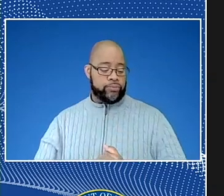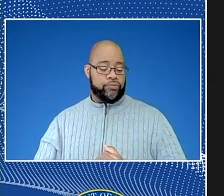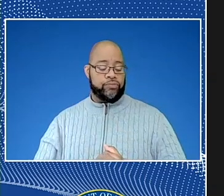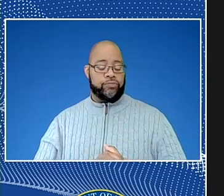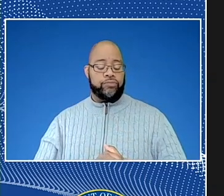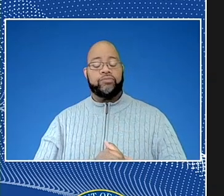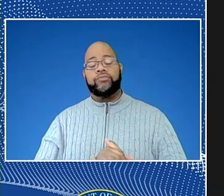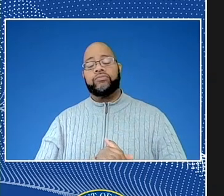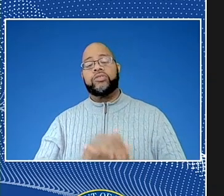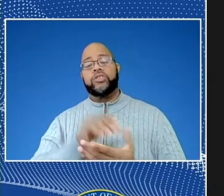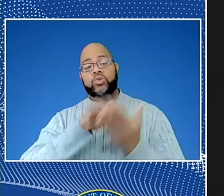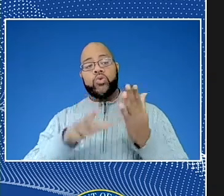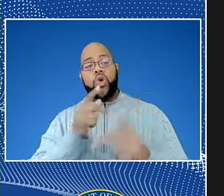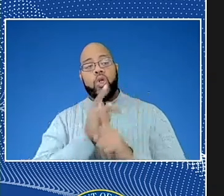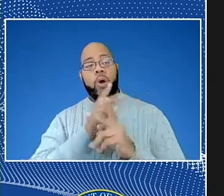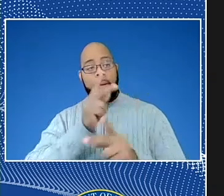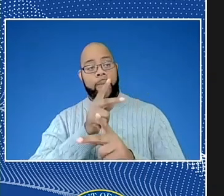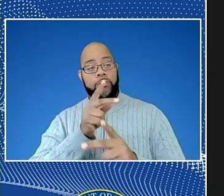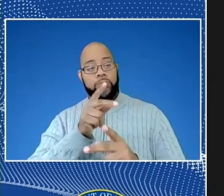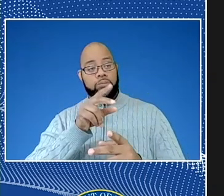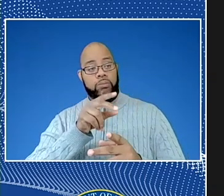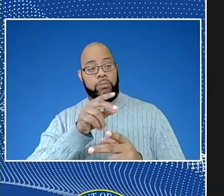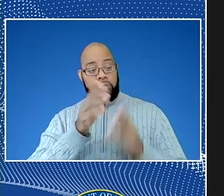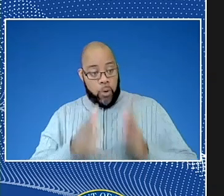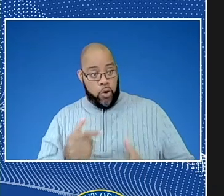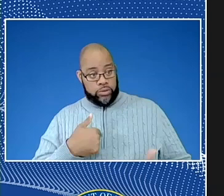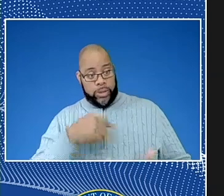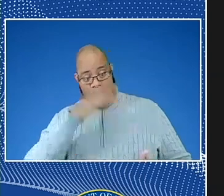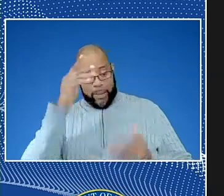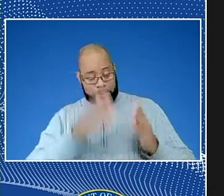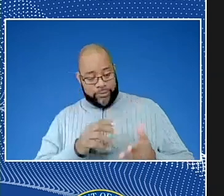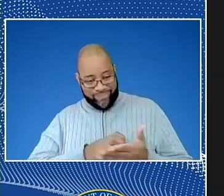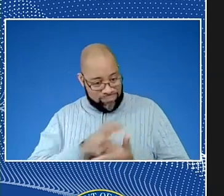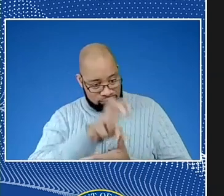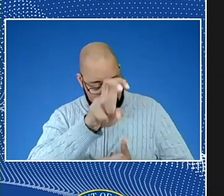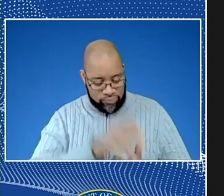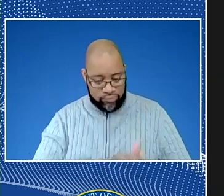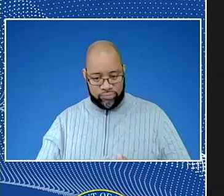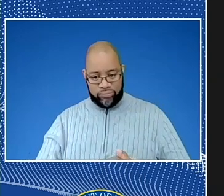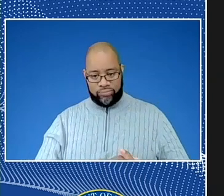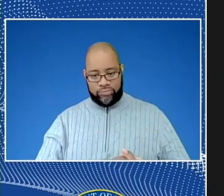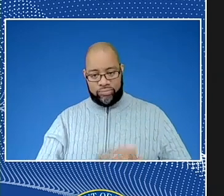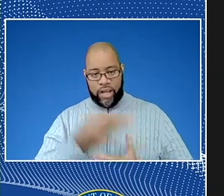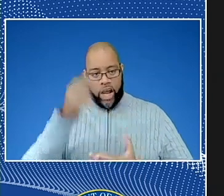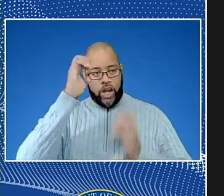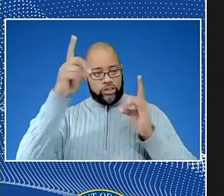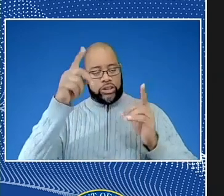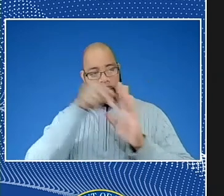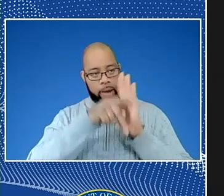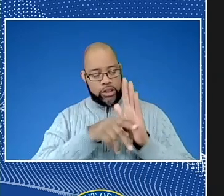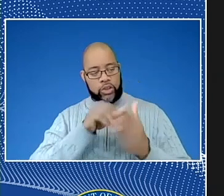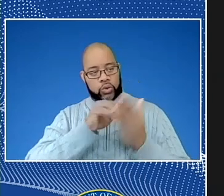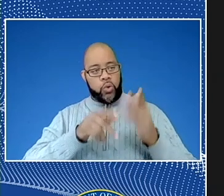student loan borrower, being a Black person navigating higher Ed policy, student loan policy, is that it's really